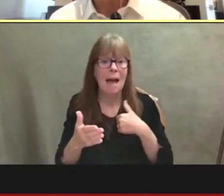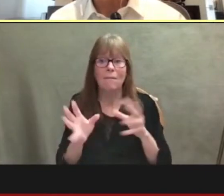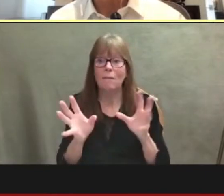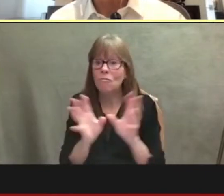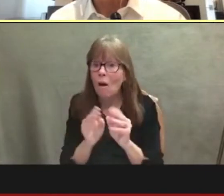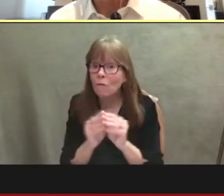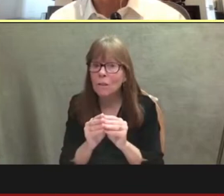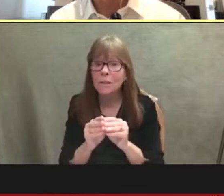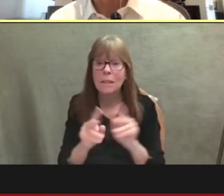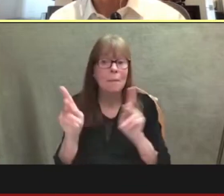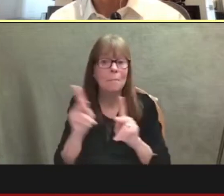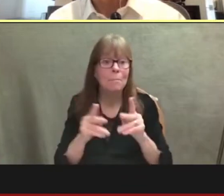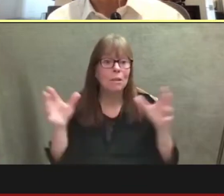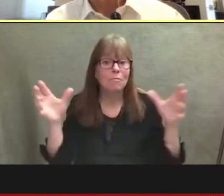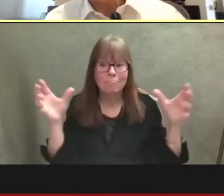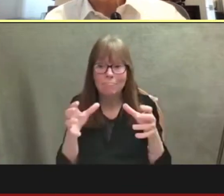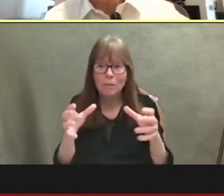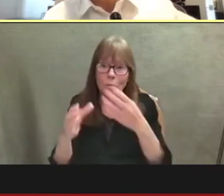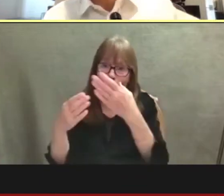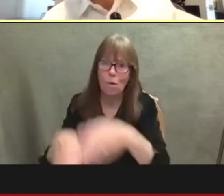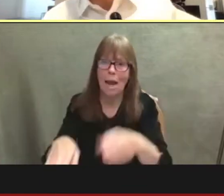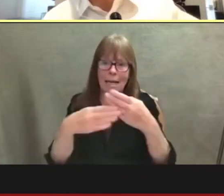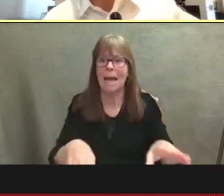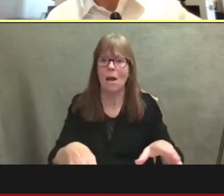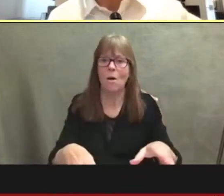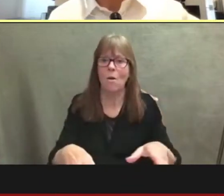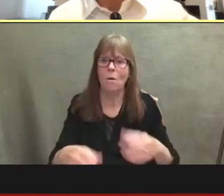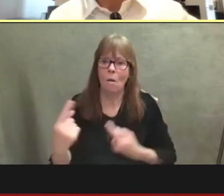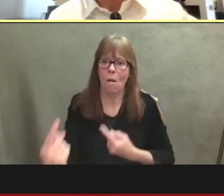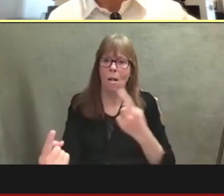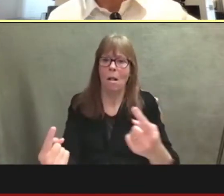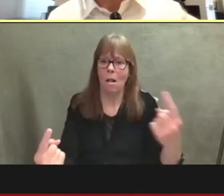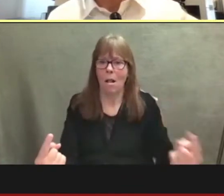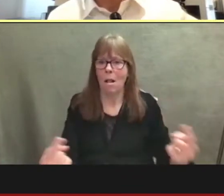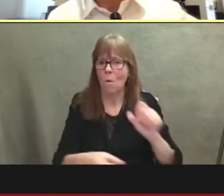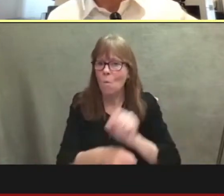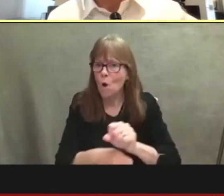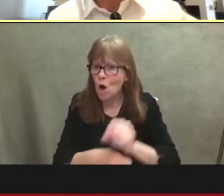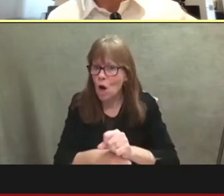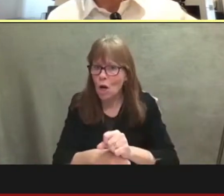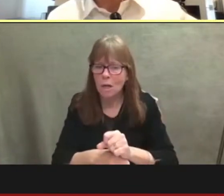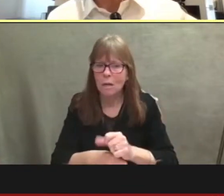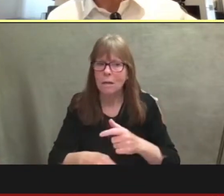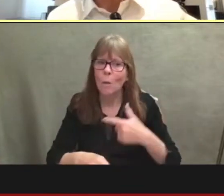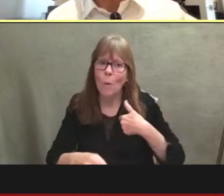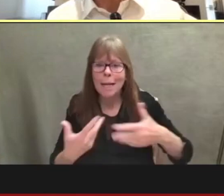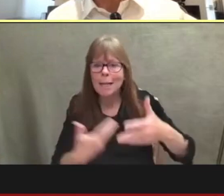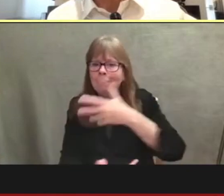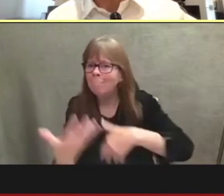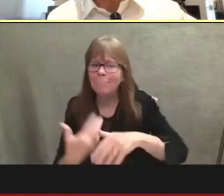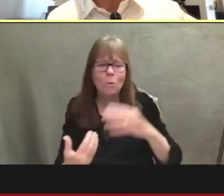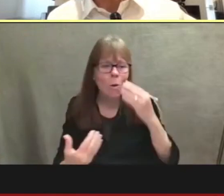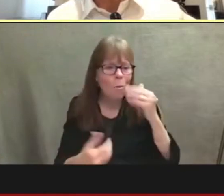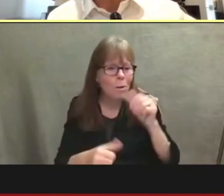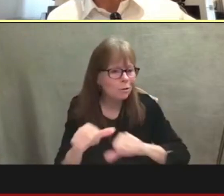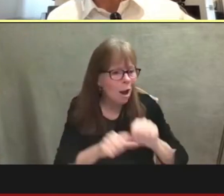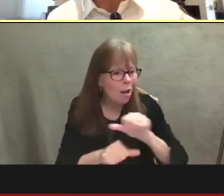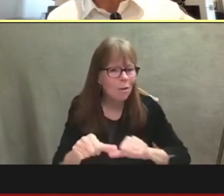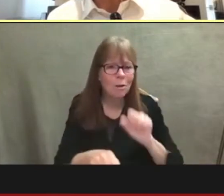together is to break down our silos, so that we get to know each other and work together to move things forward.